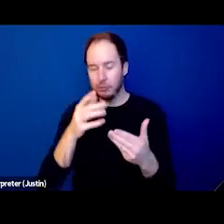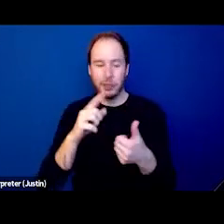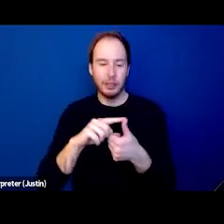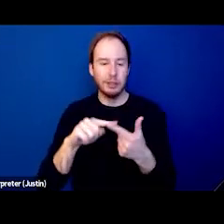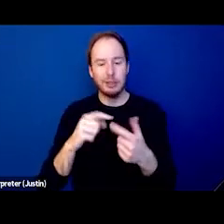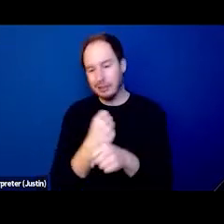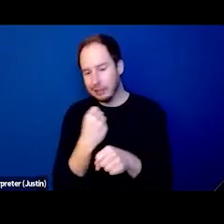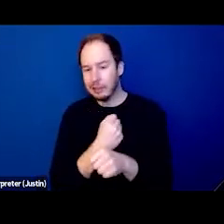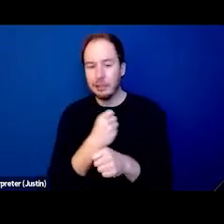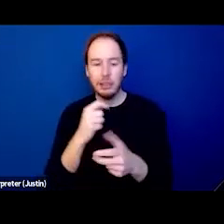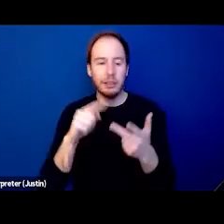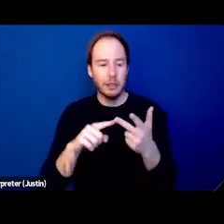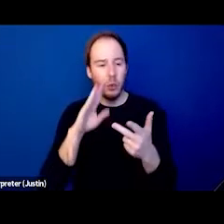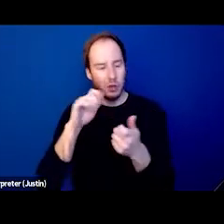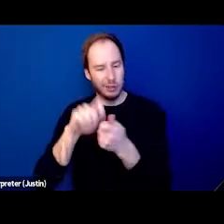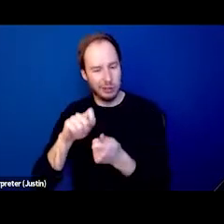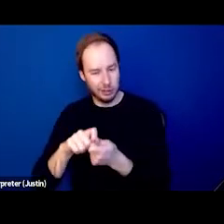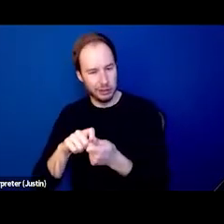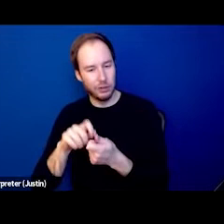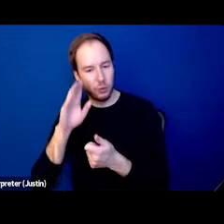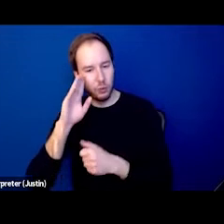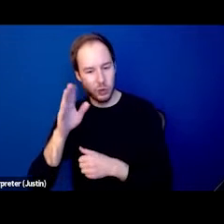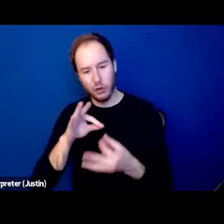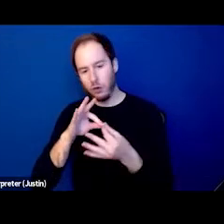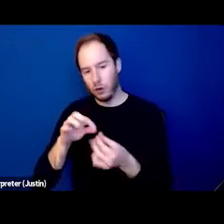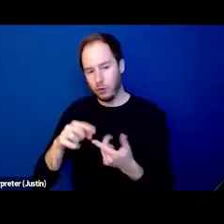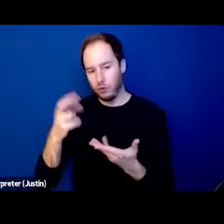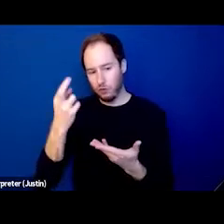and then get into more detail about why some of these issues